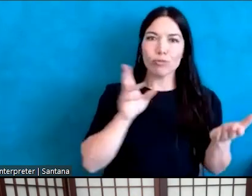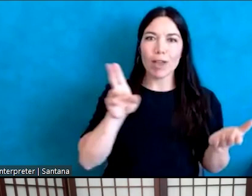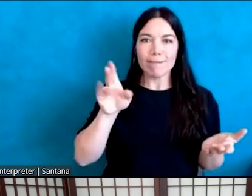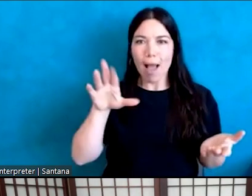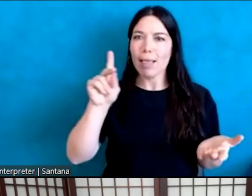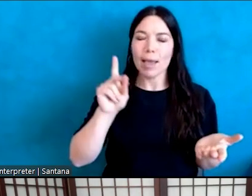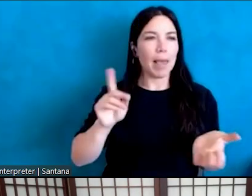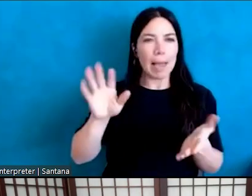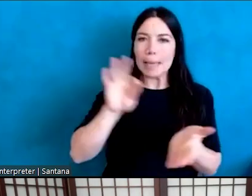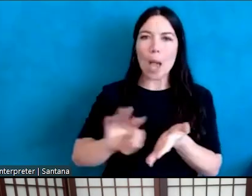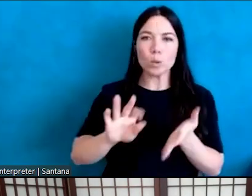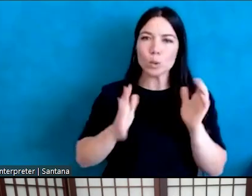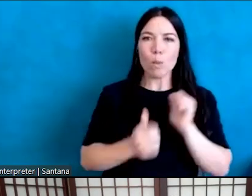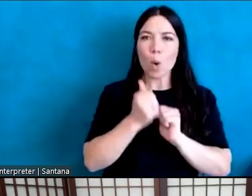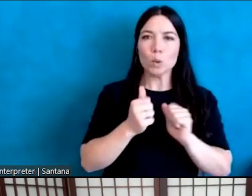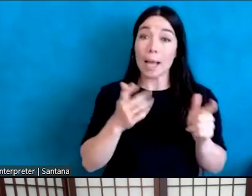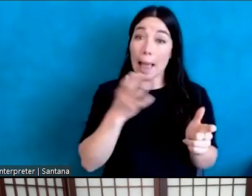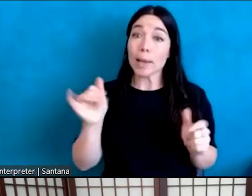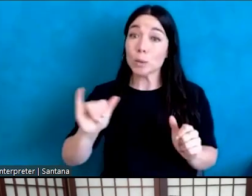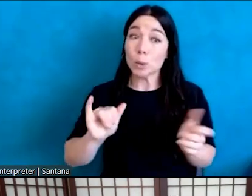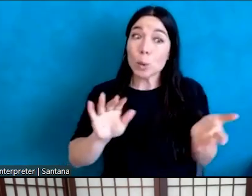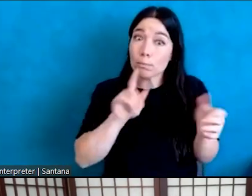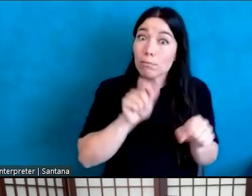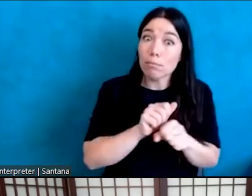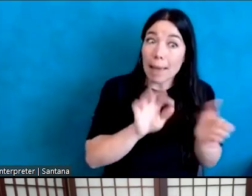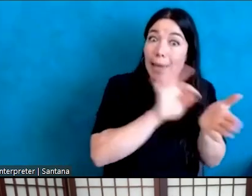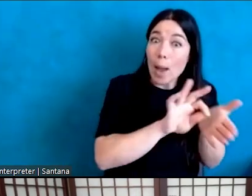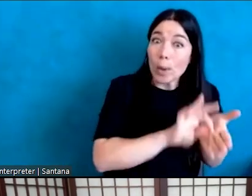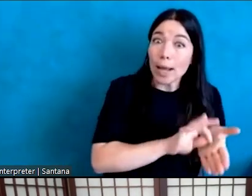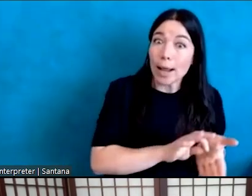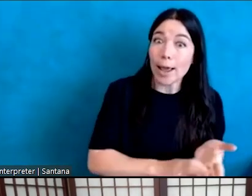And I use that in a literal sense of enumeration. One Speaker, two Speakers, three Speakers.